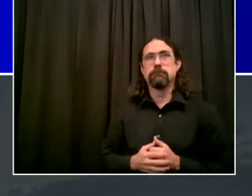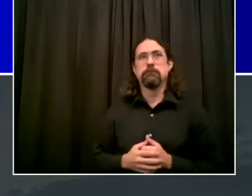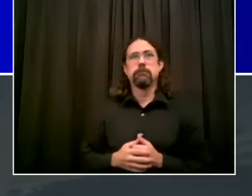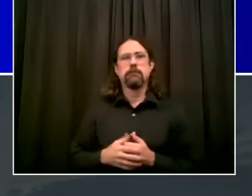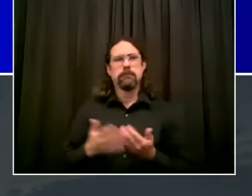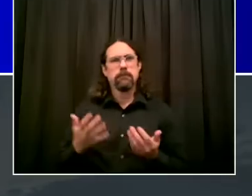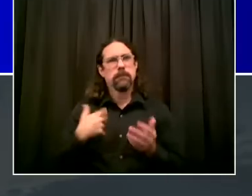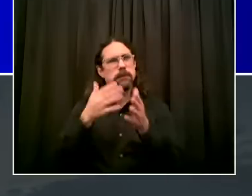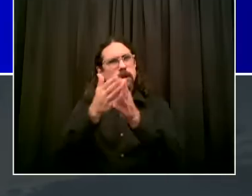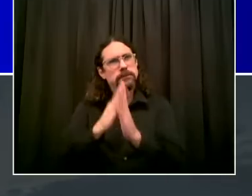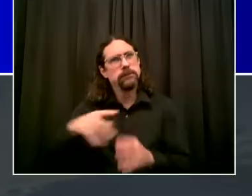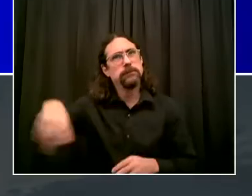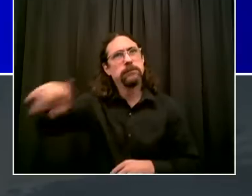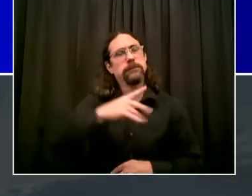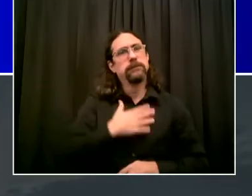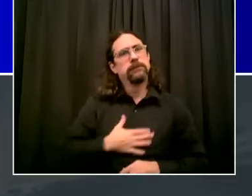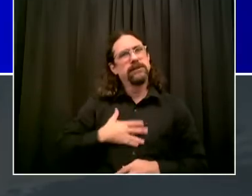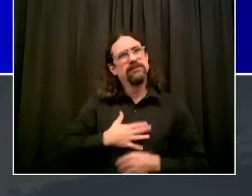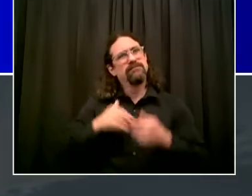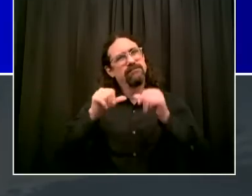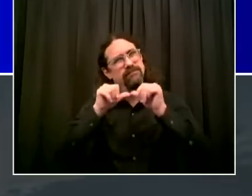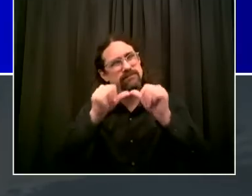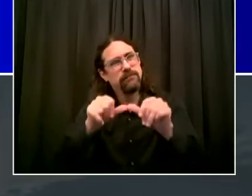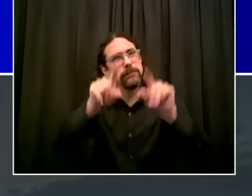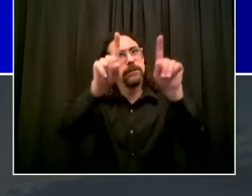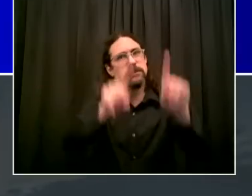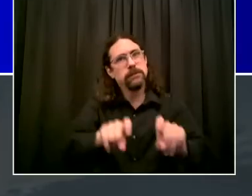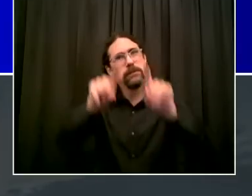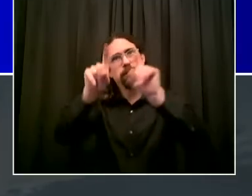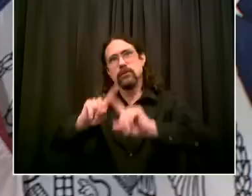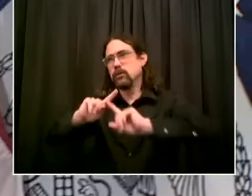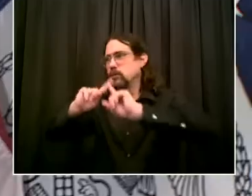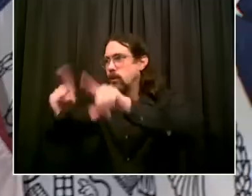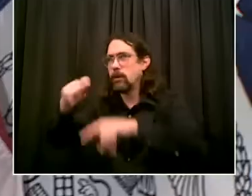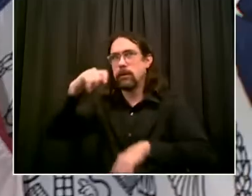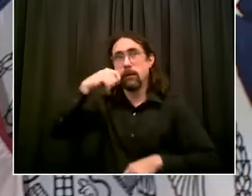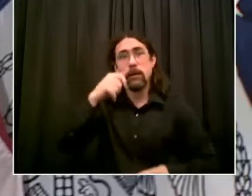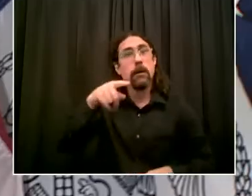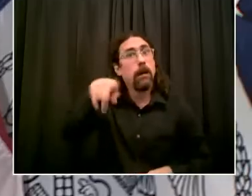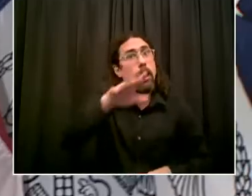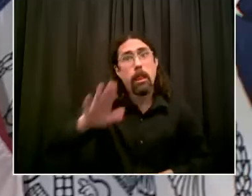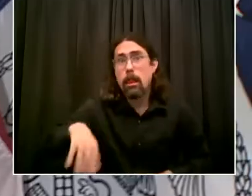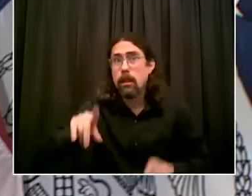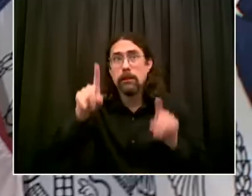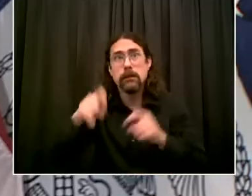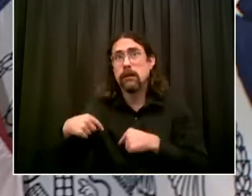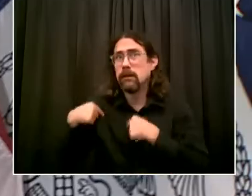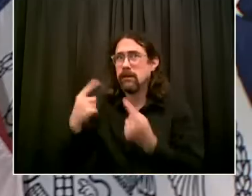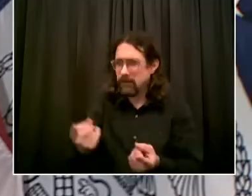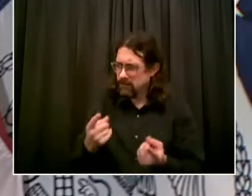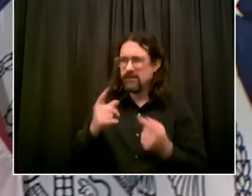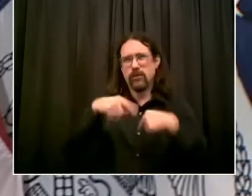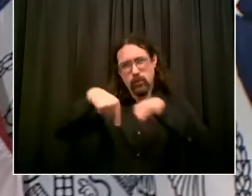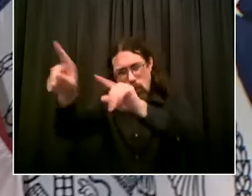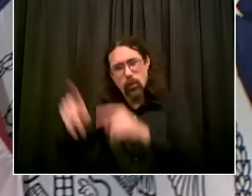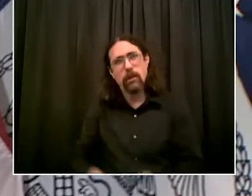EVERYONE, PLEASE GET TESTEDED. ITITS IREALLY CRUCIAL. WE NEED EVERYONE